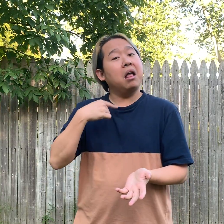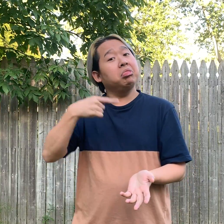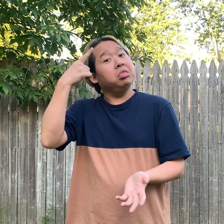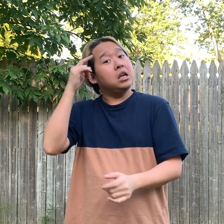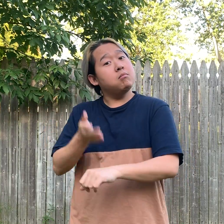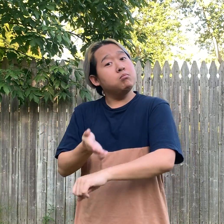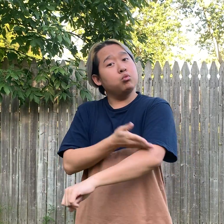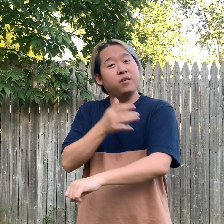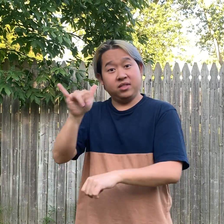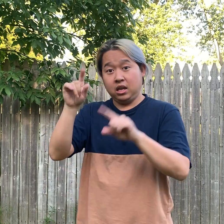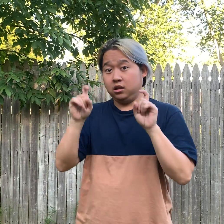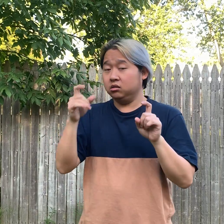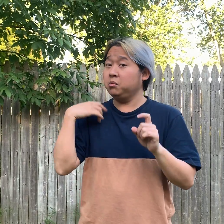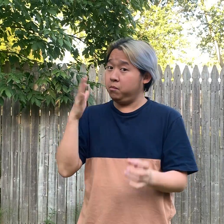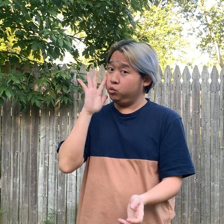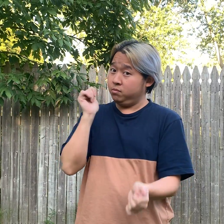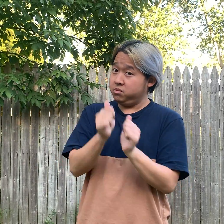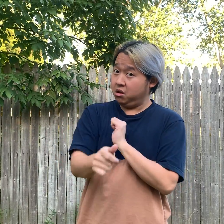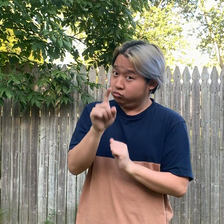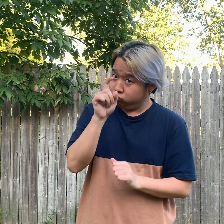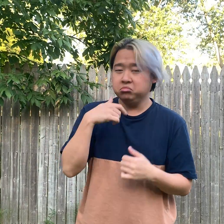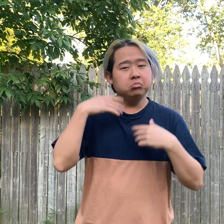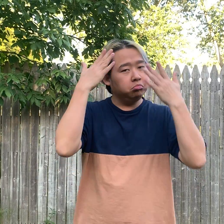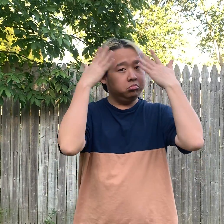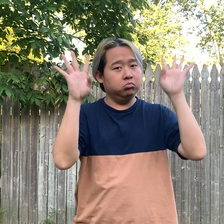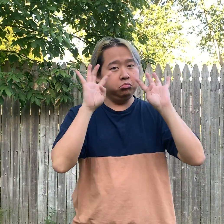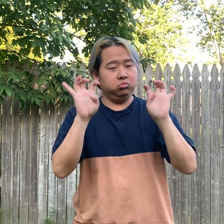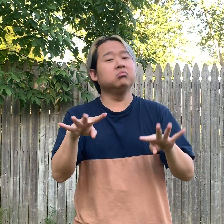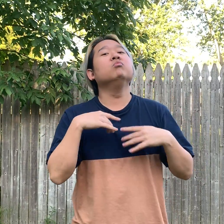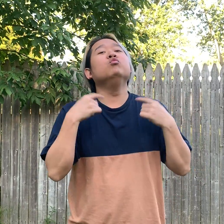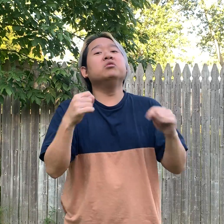My thought was that taking these courses might improve my chances at a better score on the English portion of the SATs.